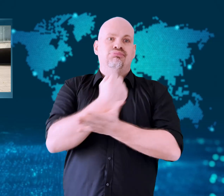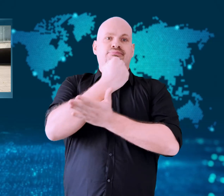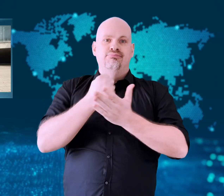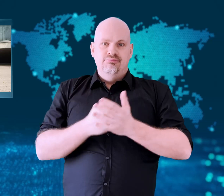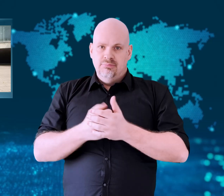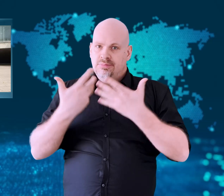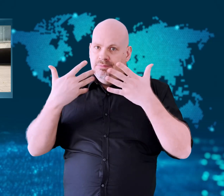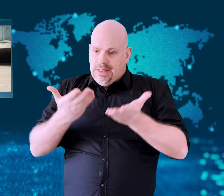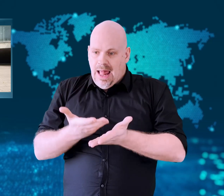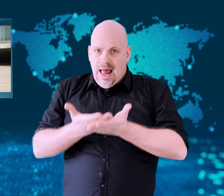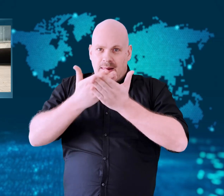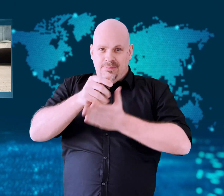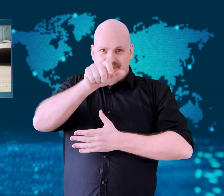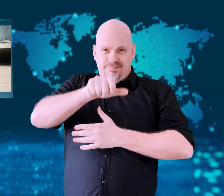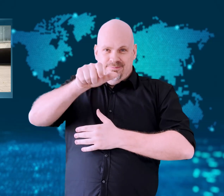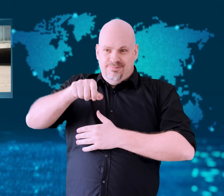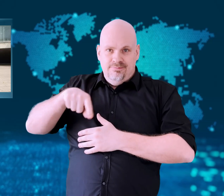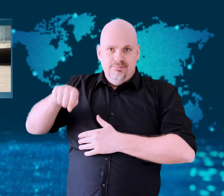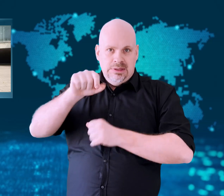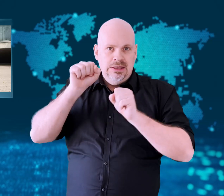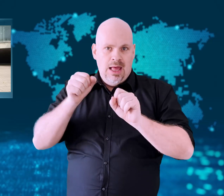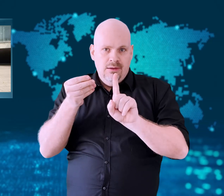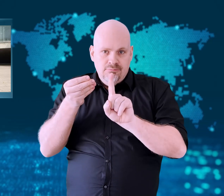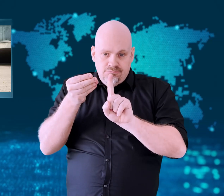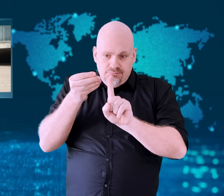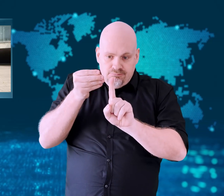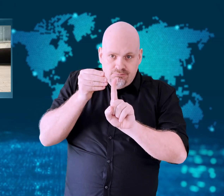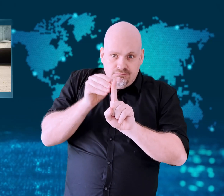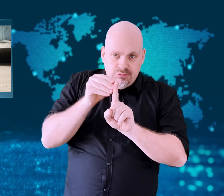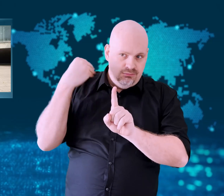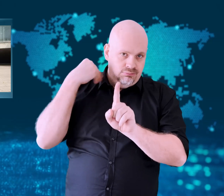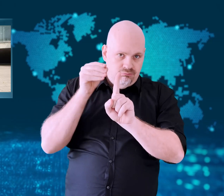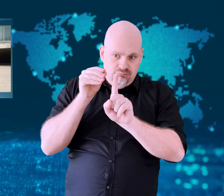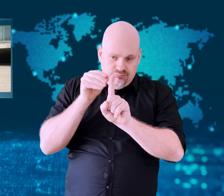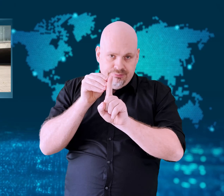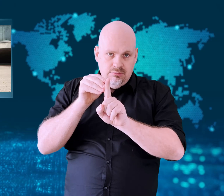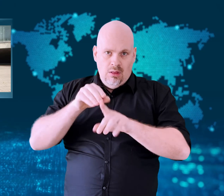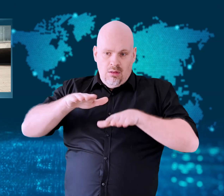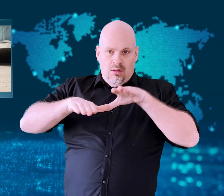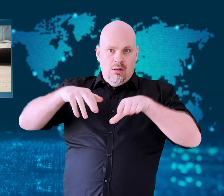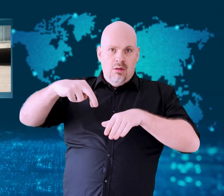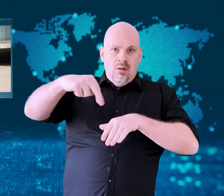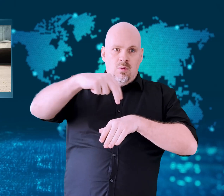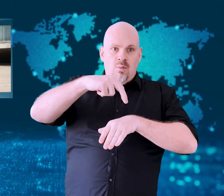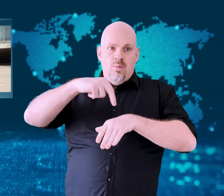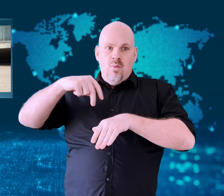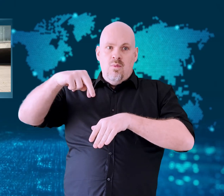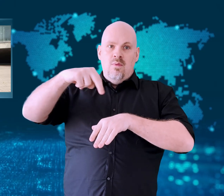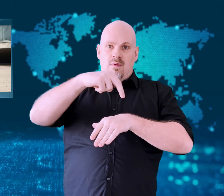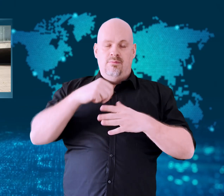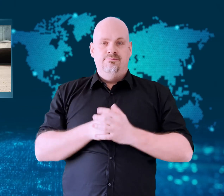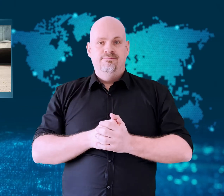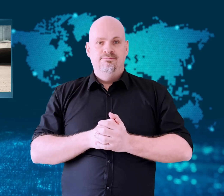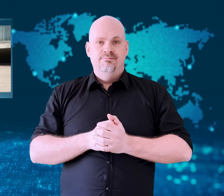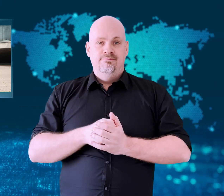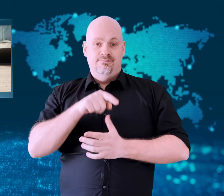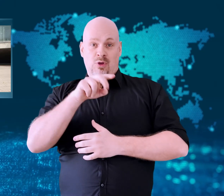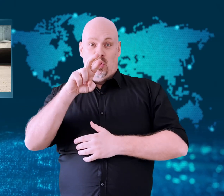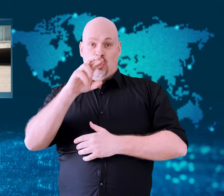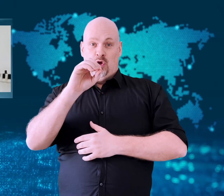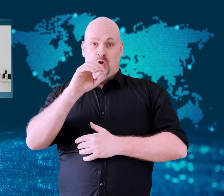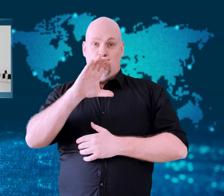Roccati received new implants that allowed him to stand and walk